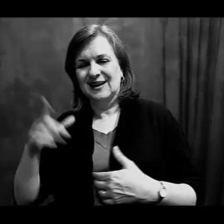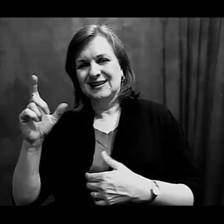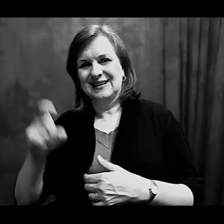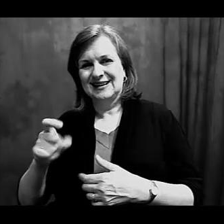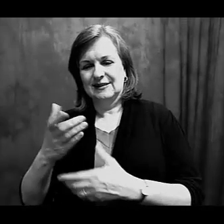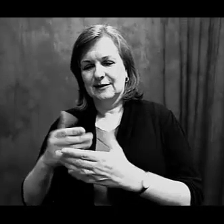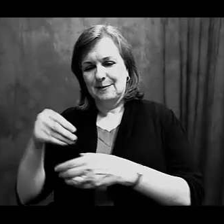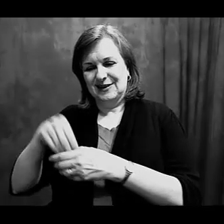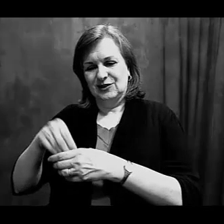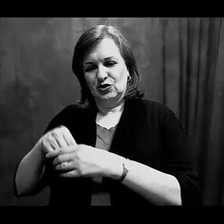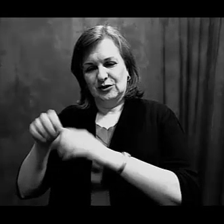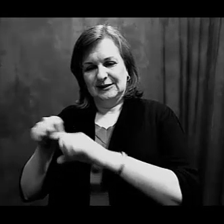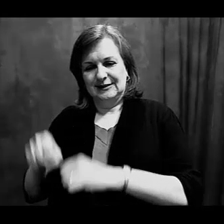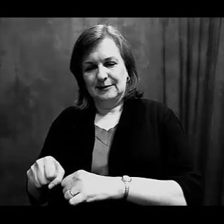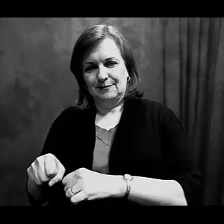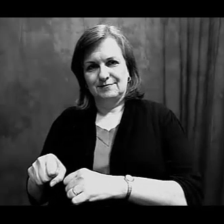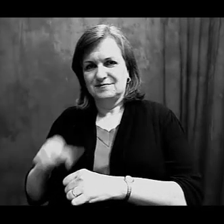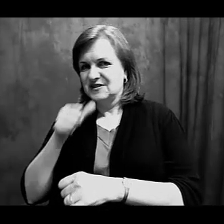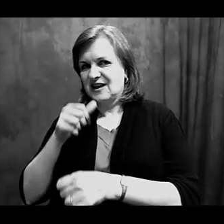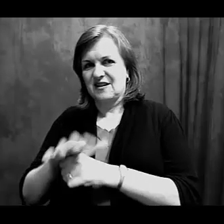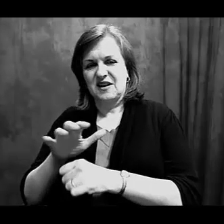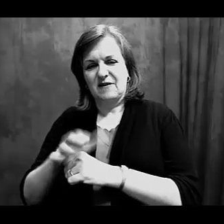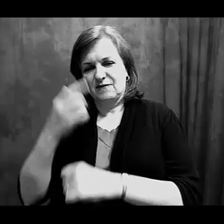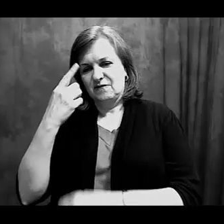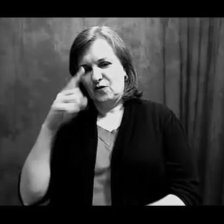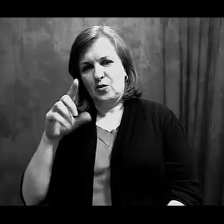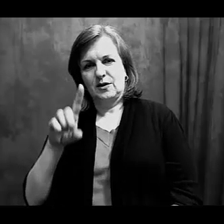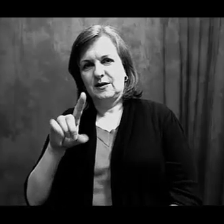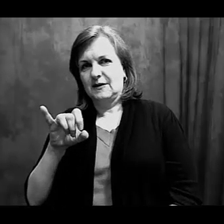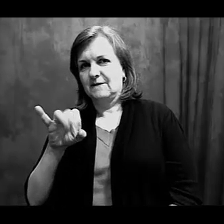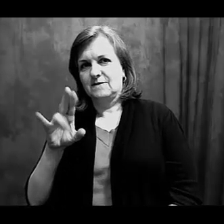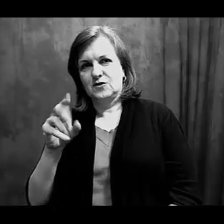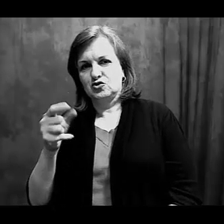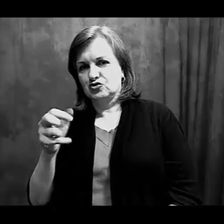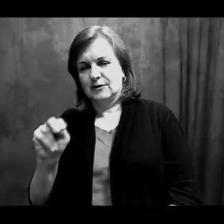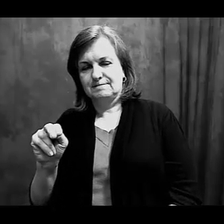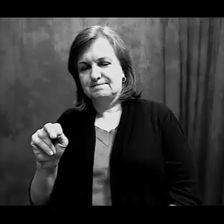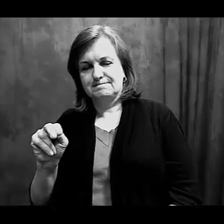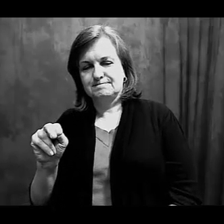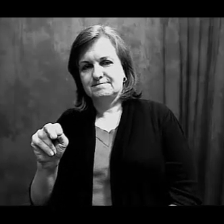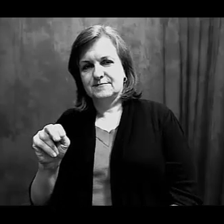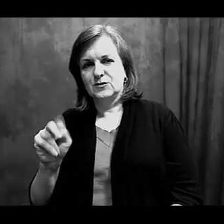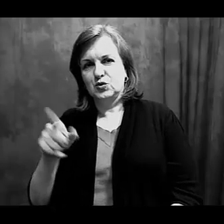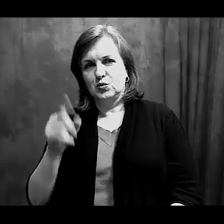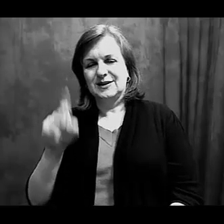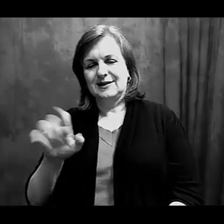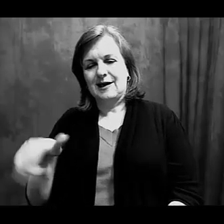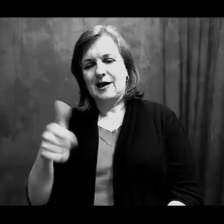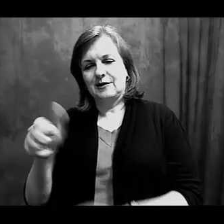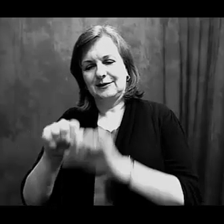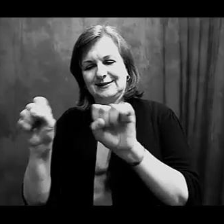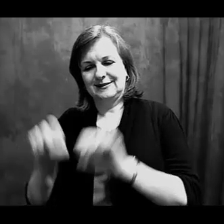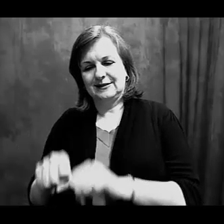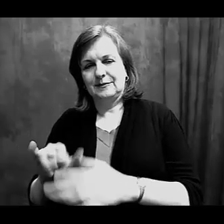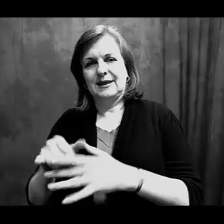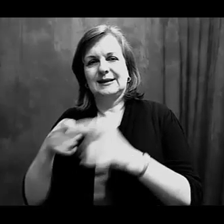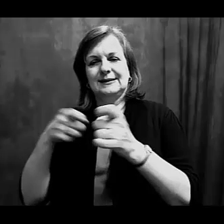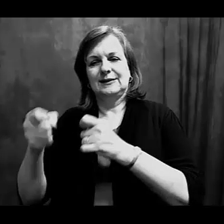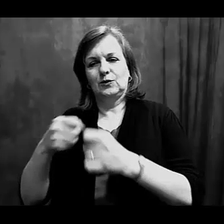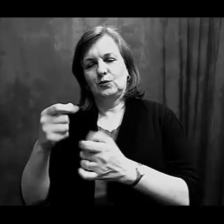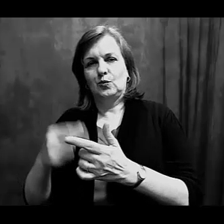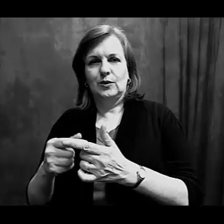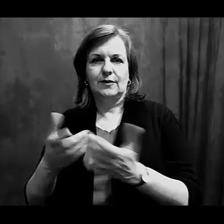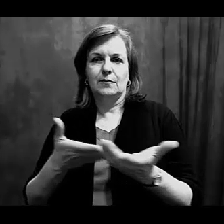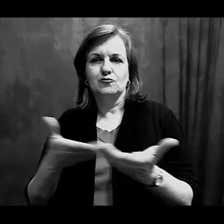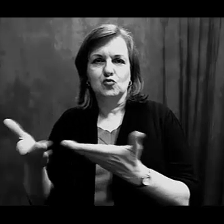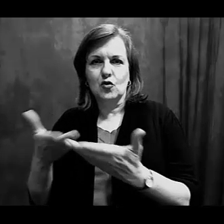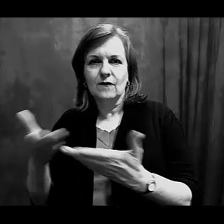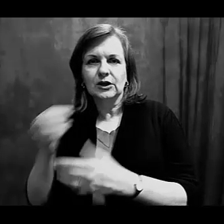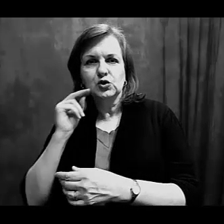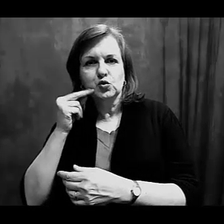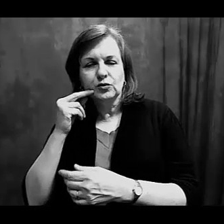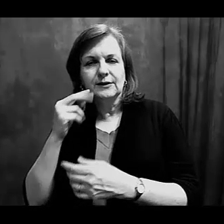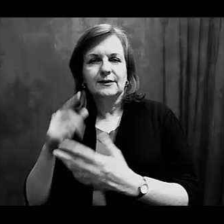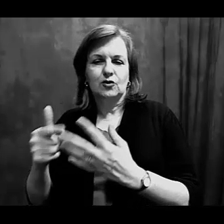for you we need some sort of internal system diffusion is not enough we need an internal system that's going to deal with all of these